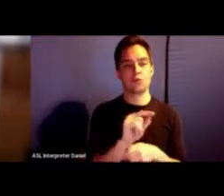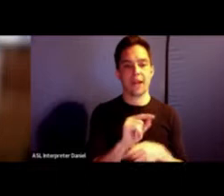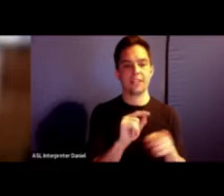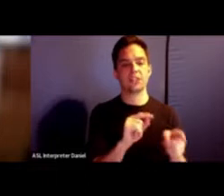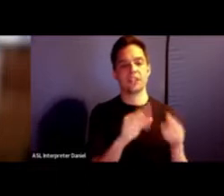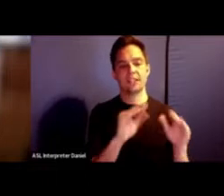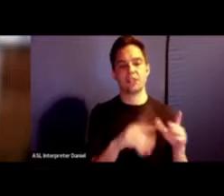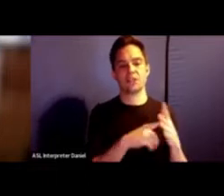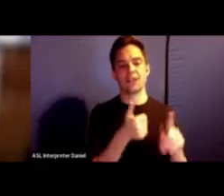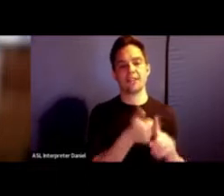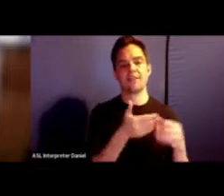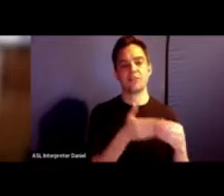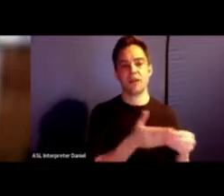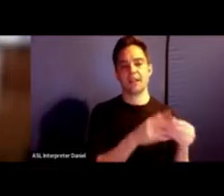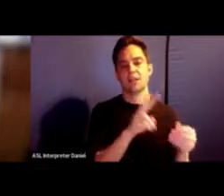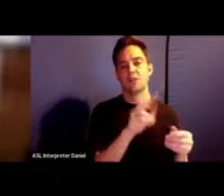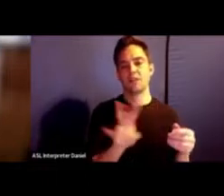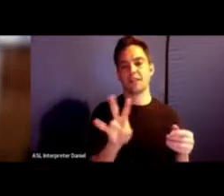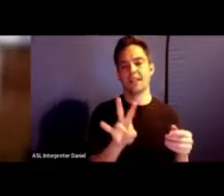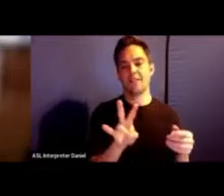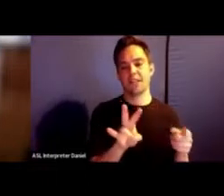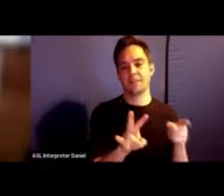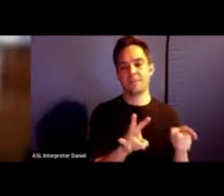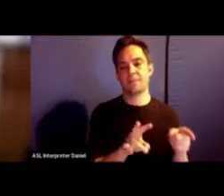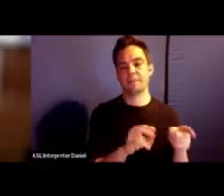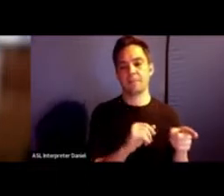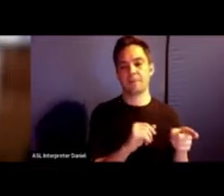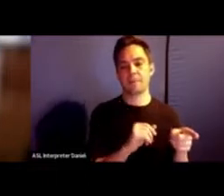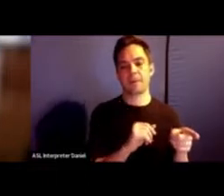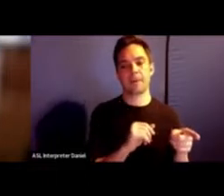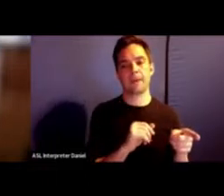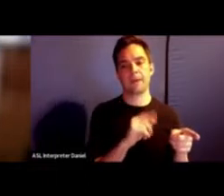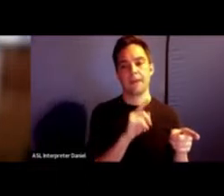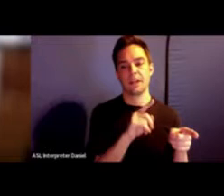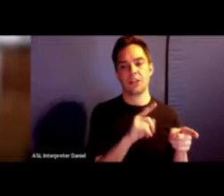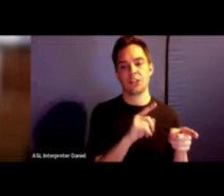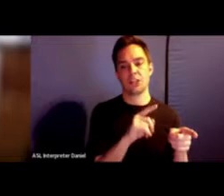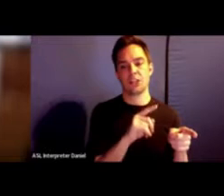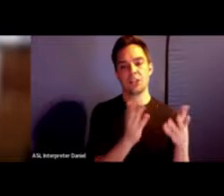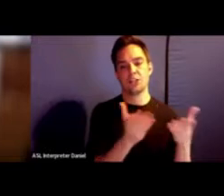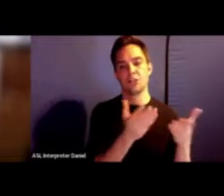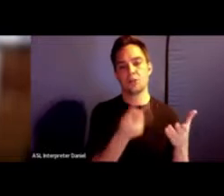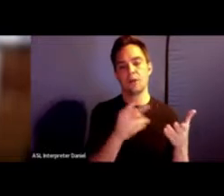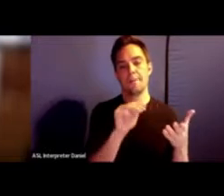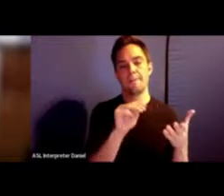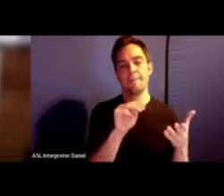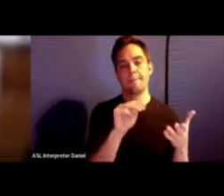directing in 2007. She serves to Minnesota State committees and